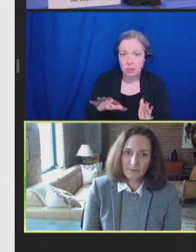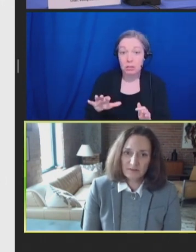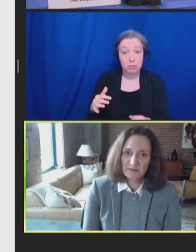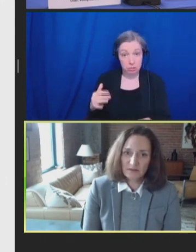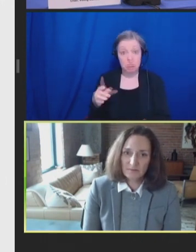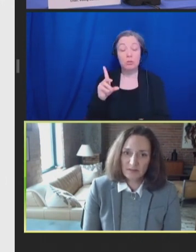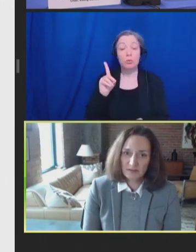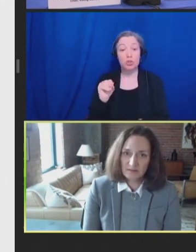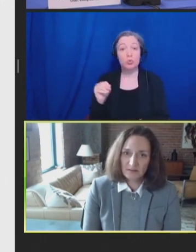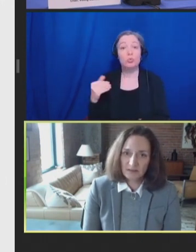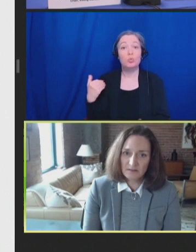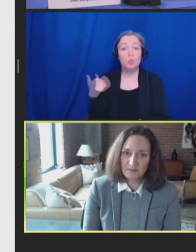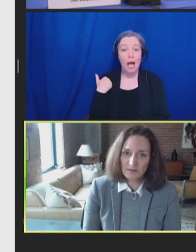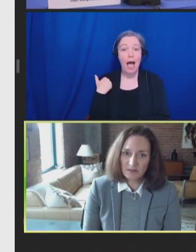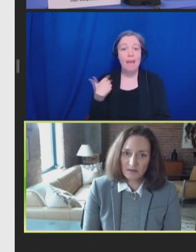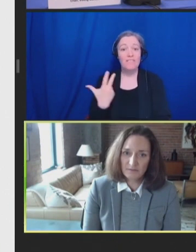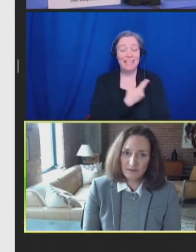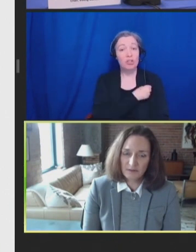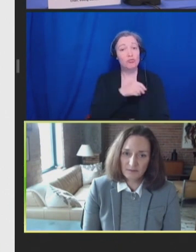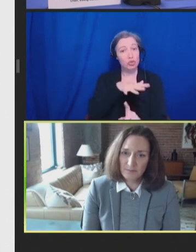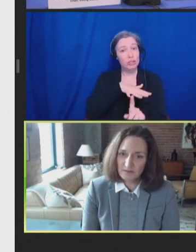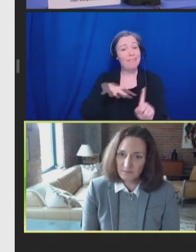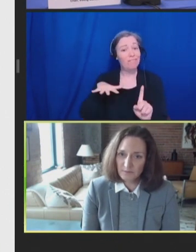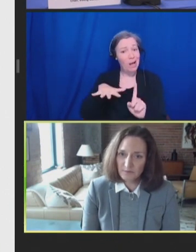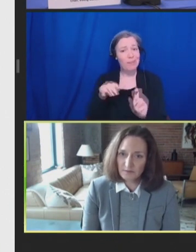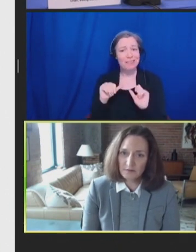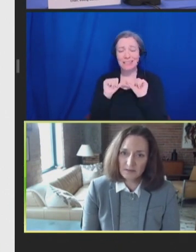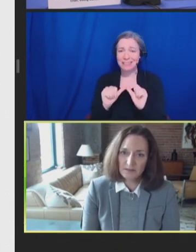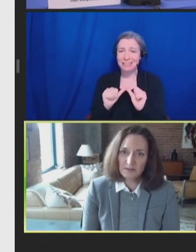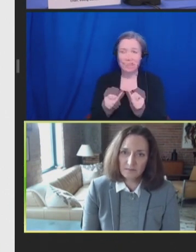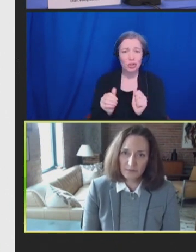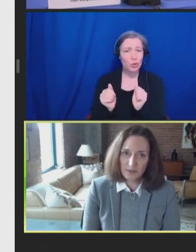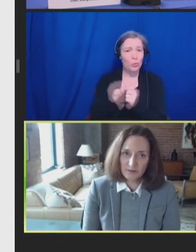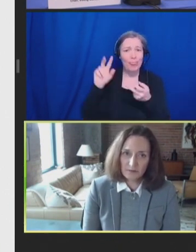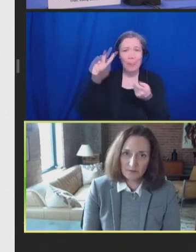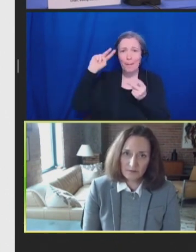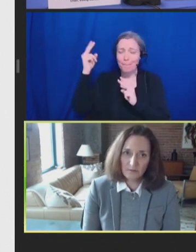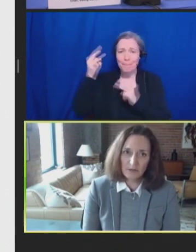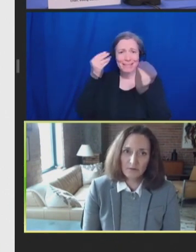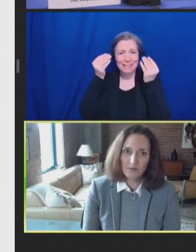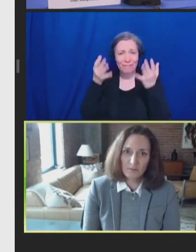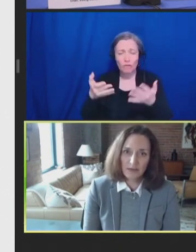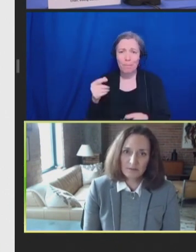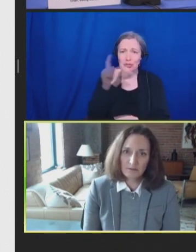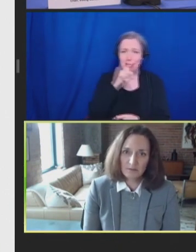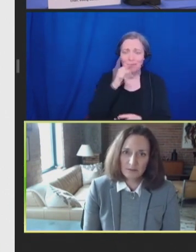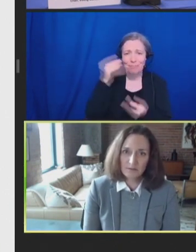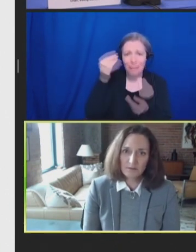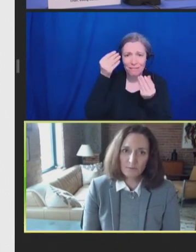environment that continues to have misinformation and disinformation. So, again, going back to the